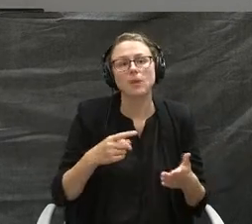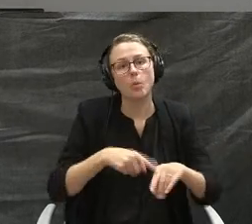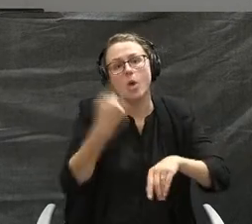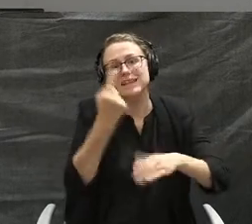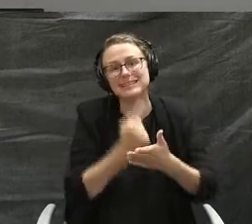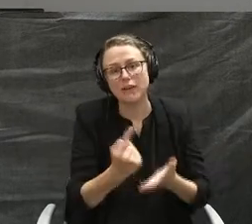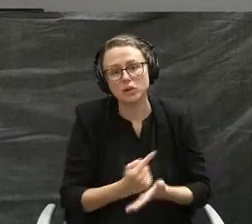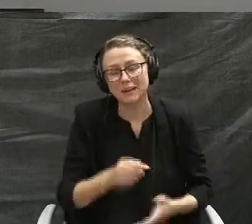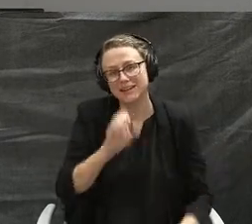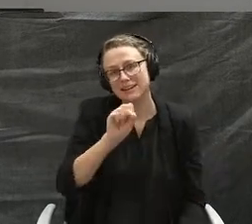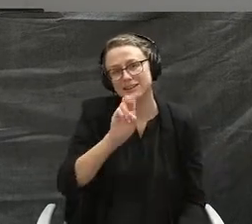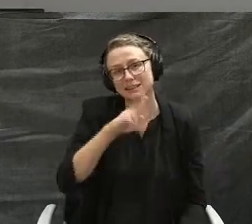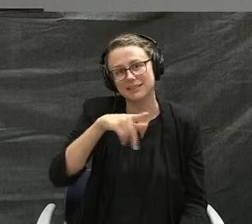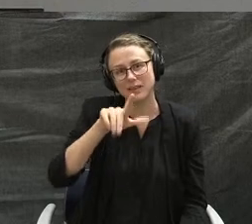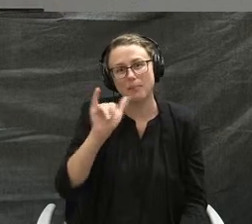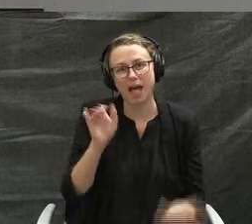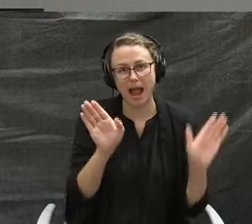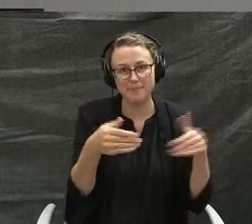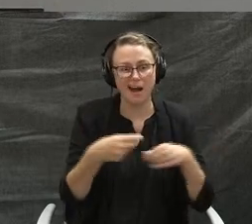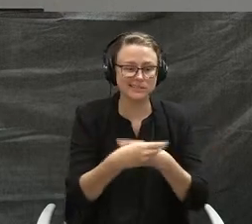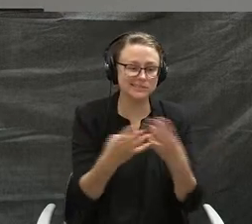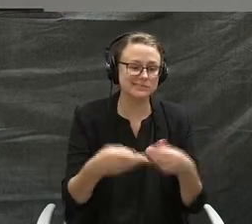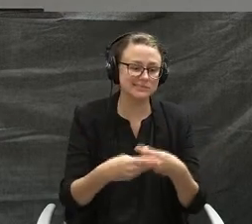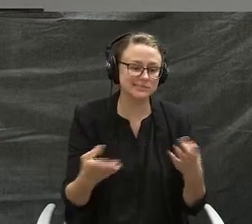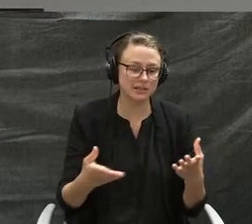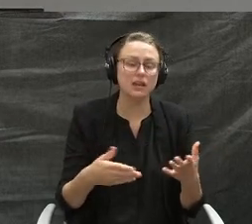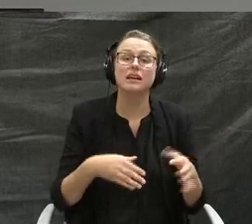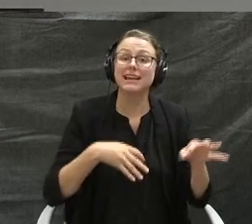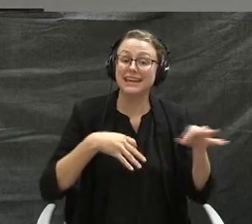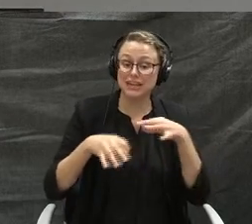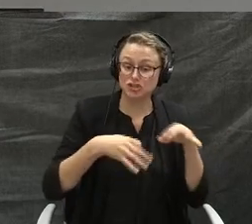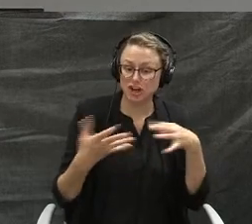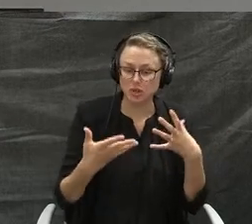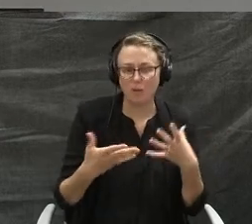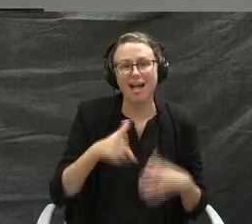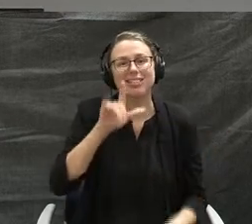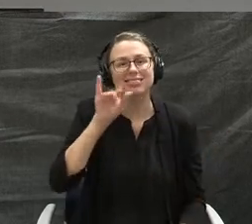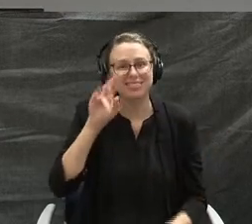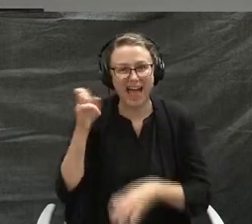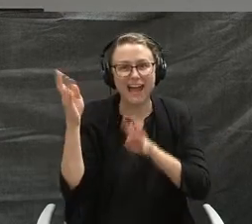boxes and then the instruction there would be live streamed or recorded so allowed some